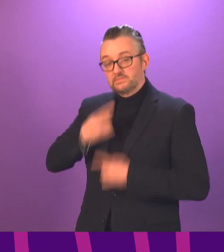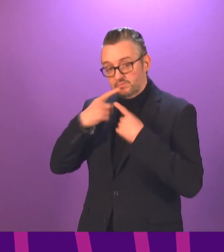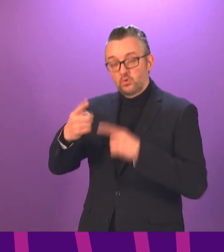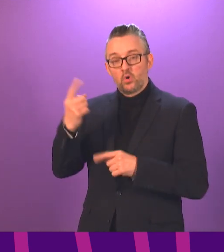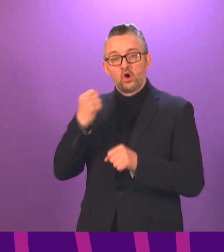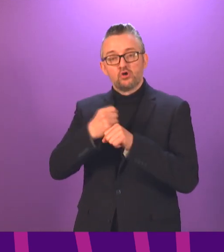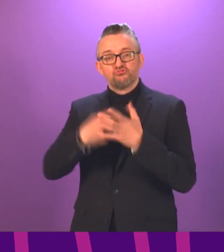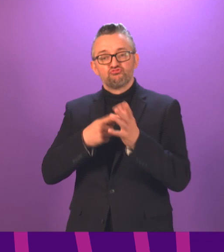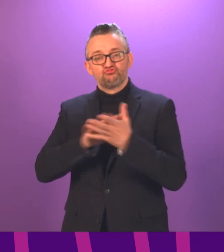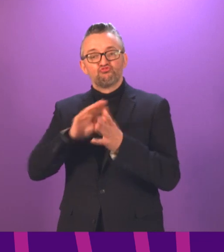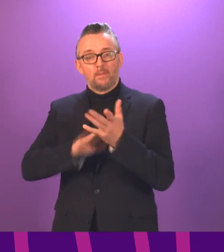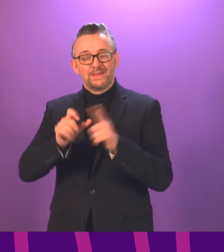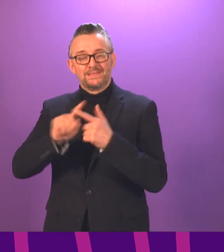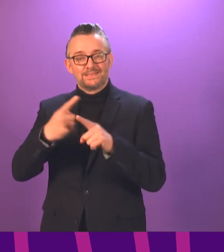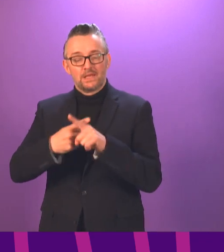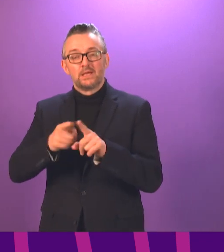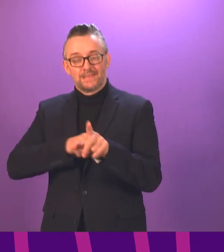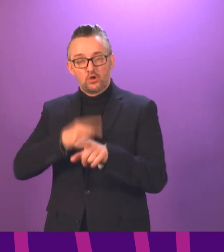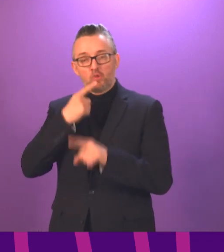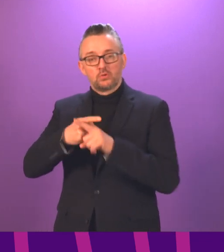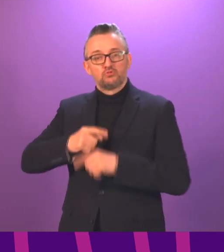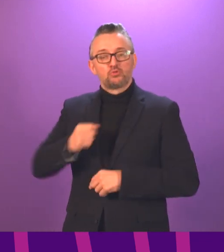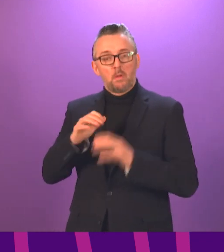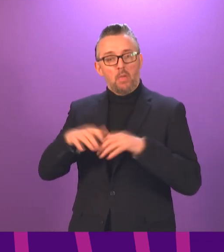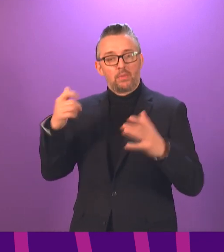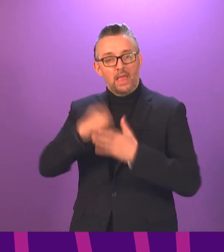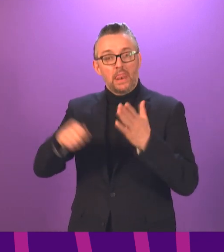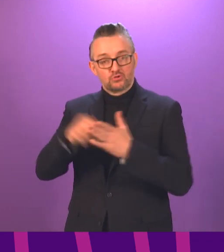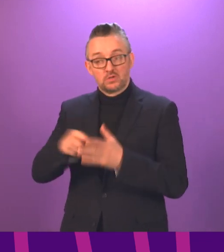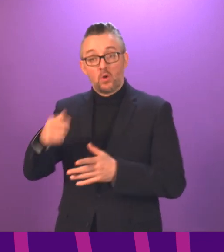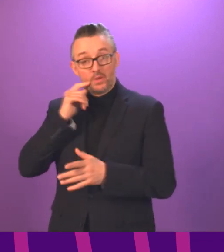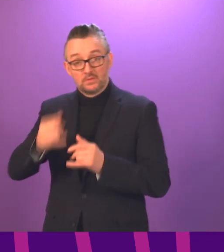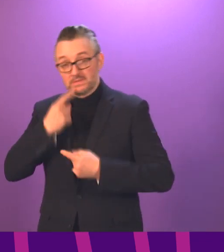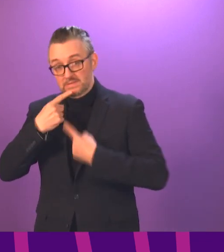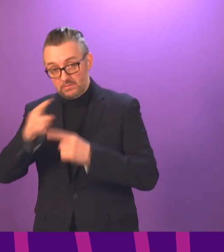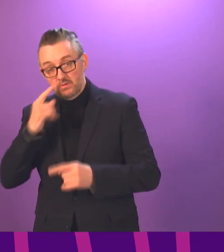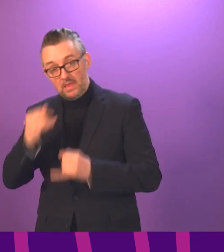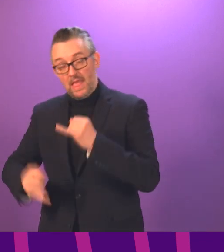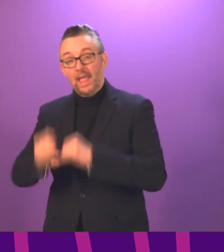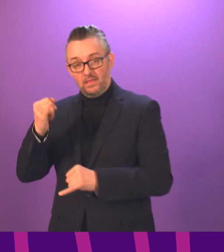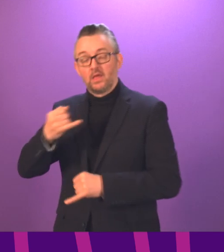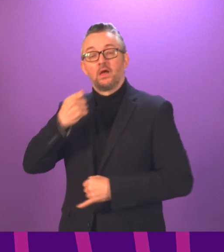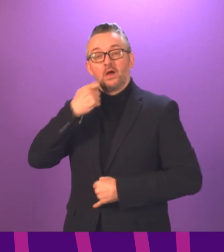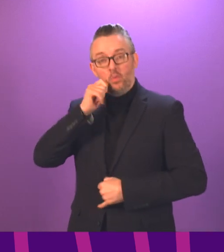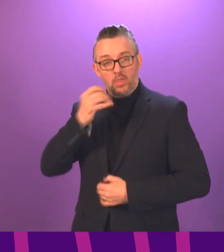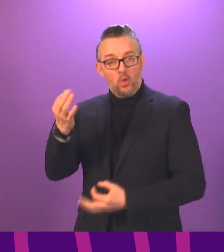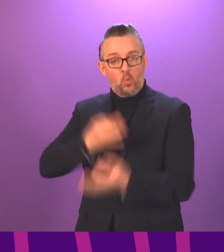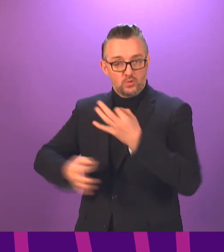Dey on the Scottish parliamentary elections 2021. The minister will take questions at the end of his statement, so there should be no interventions or interruptions.